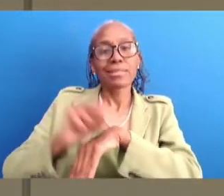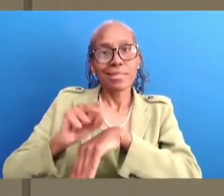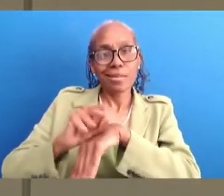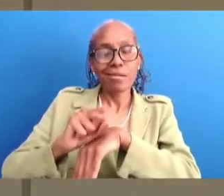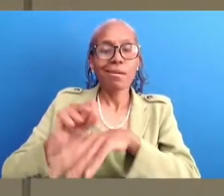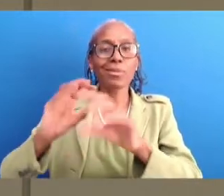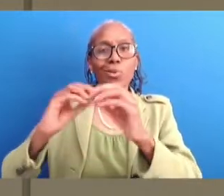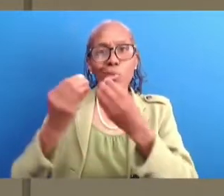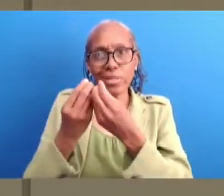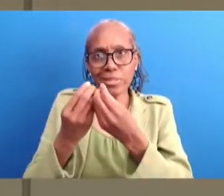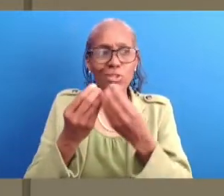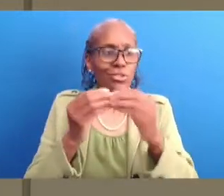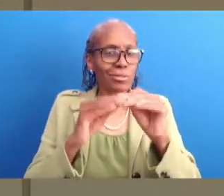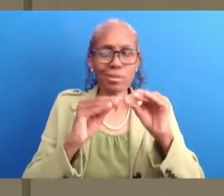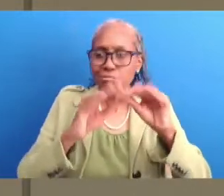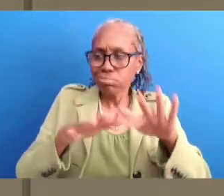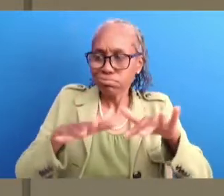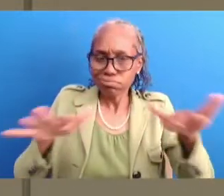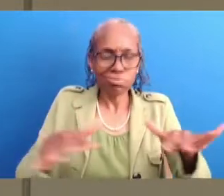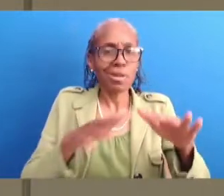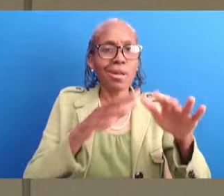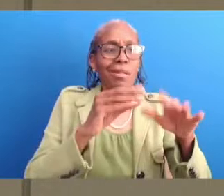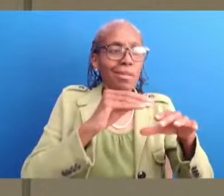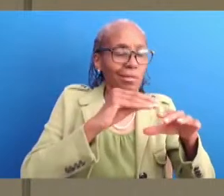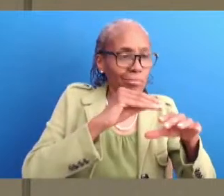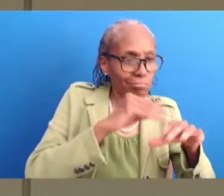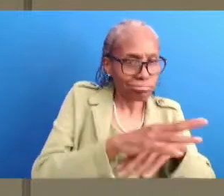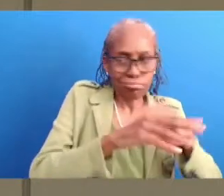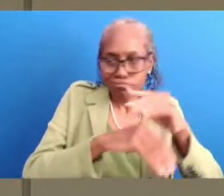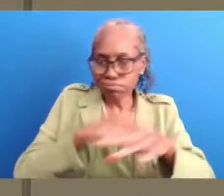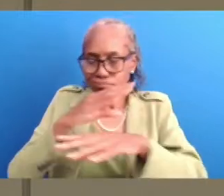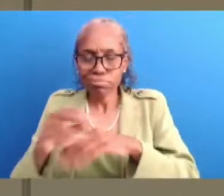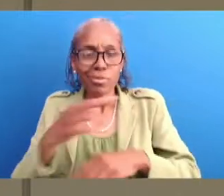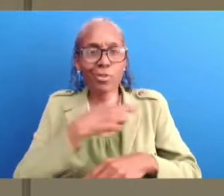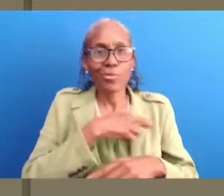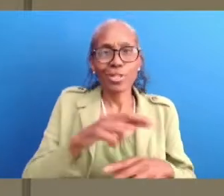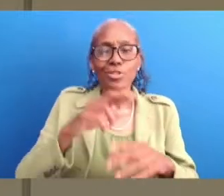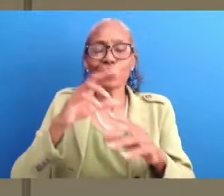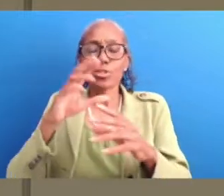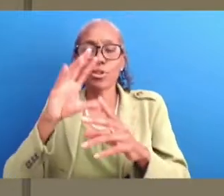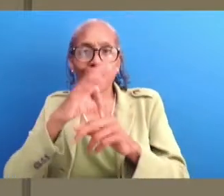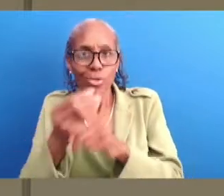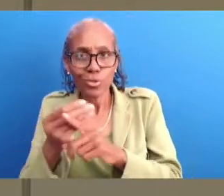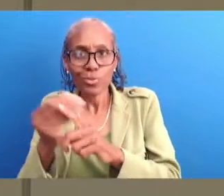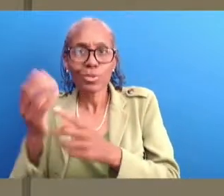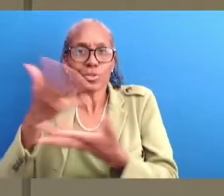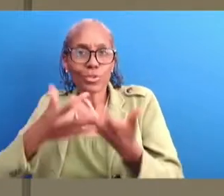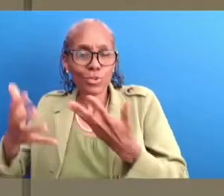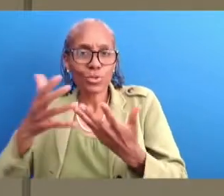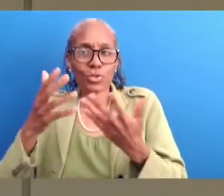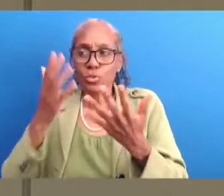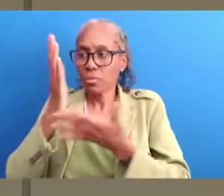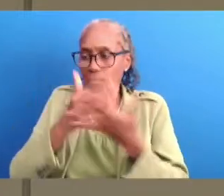ESTABLISHED CULTURAL INSTITUTIONS, SYNAGOGUES AND ORGANIZATIONS THAT HAVE ENRICHED